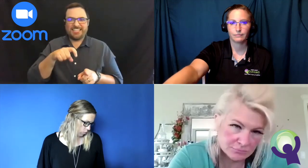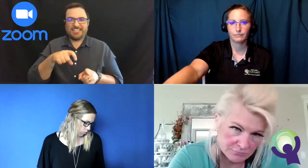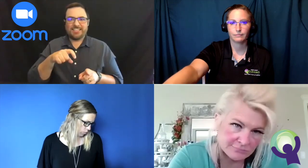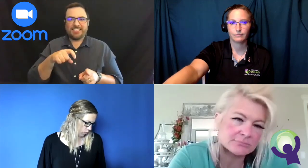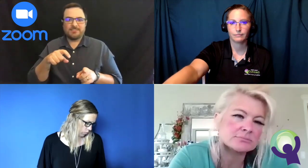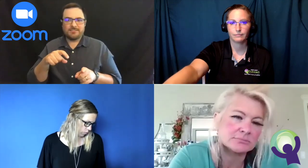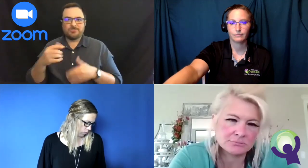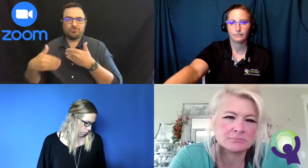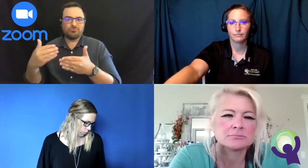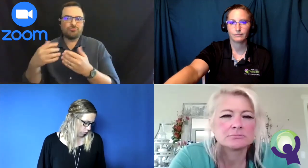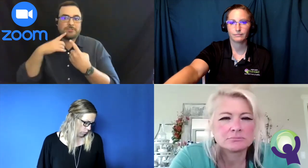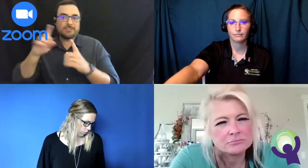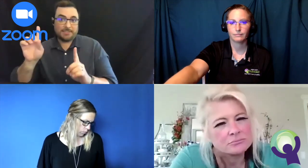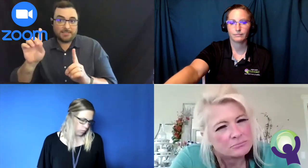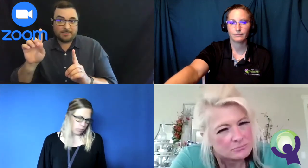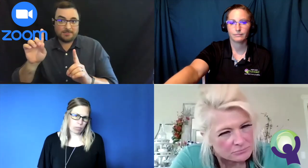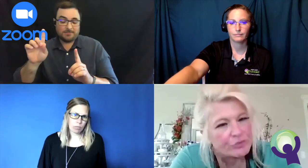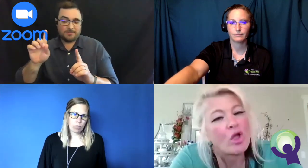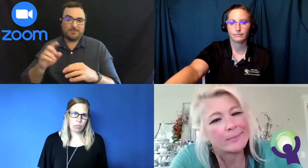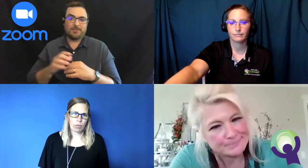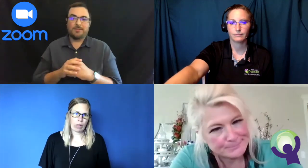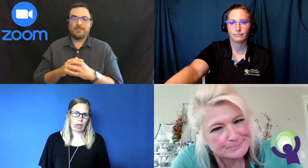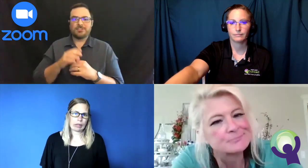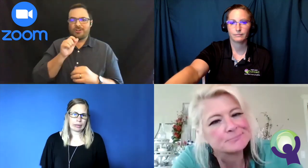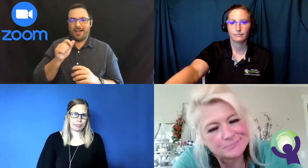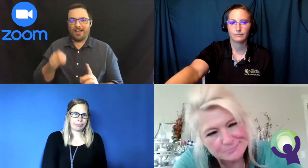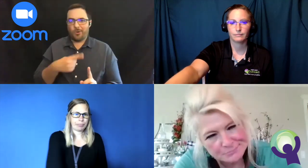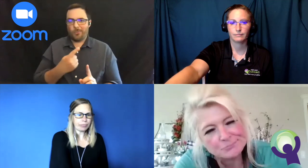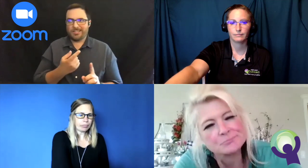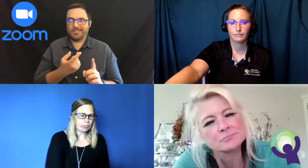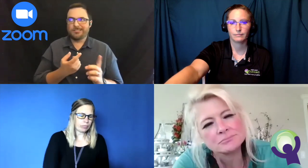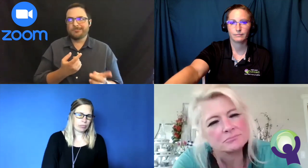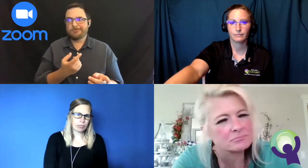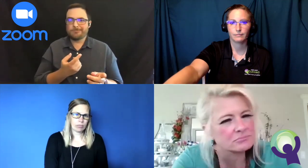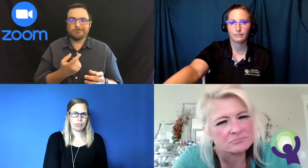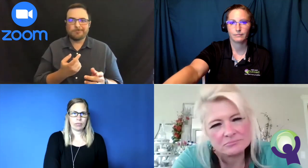general education curriculum and not just general recommendations that